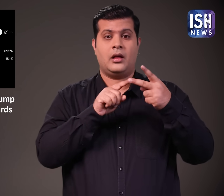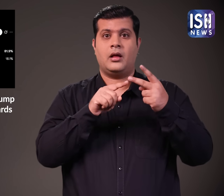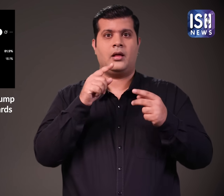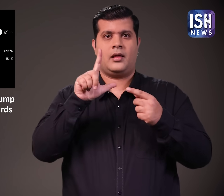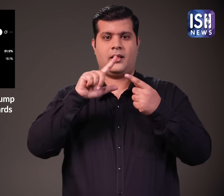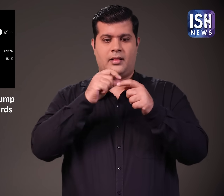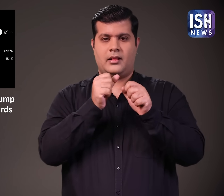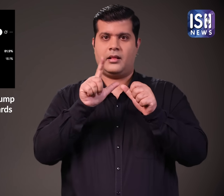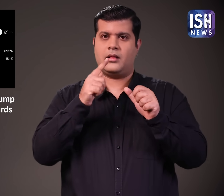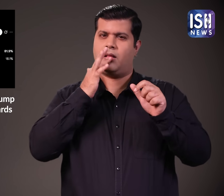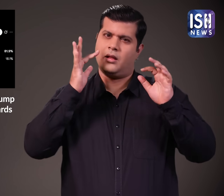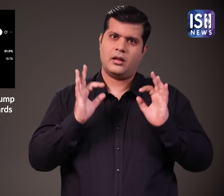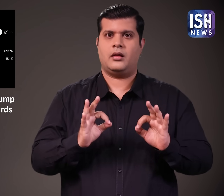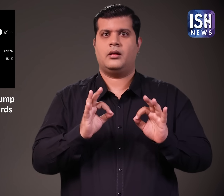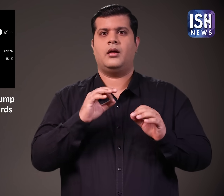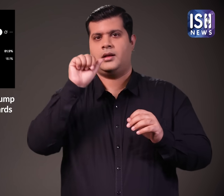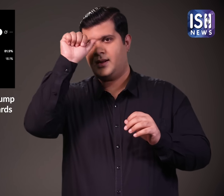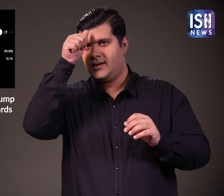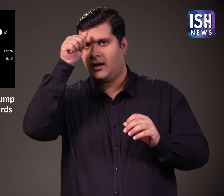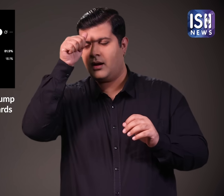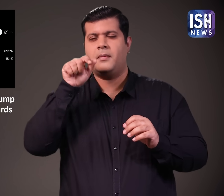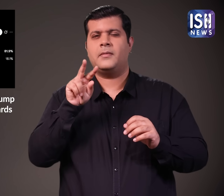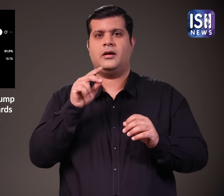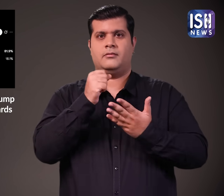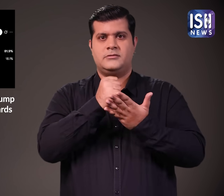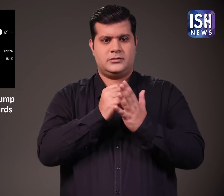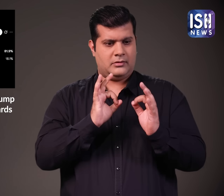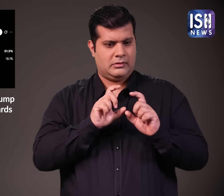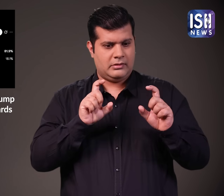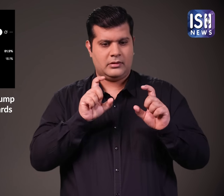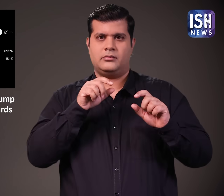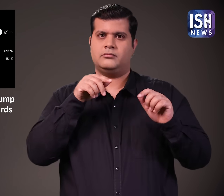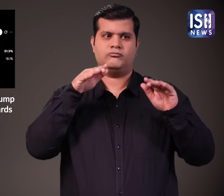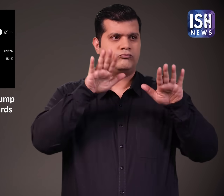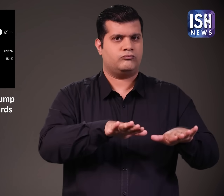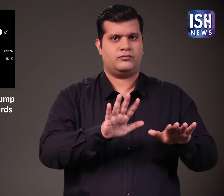2. Legal Indians - It means people who have entered by proper visa process.